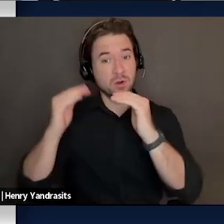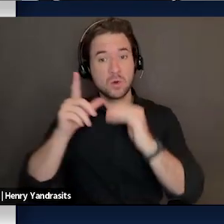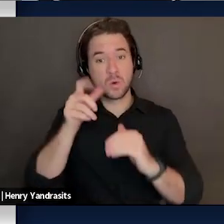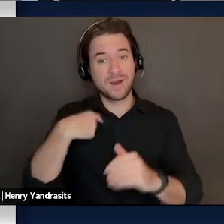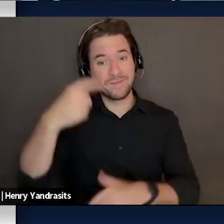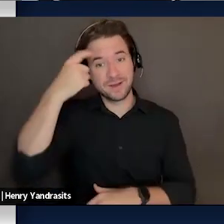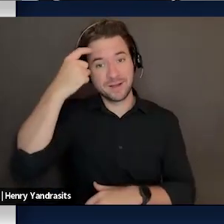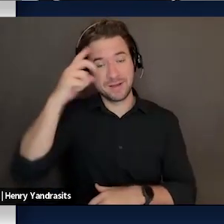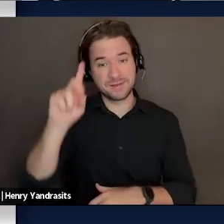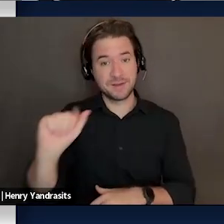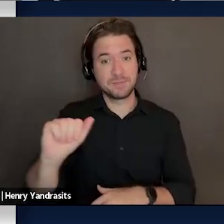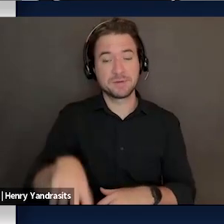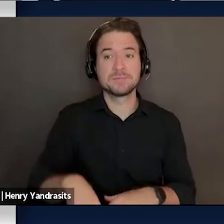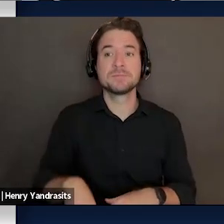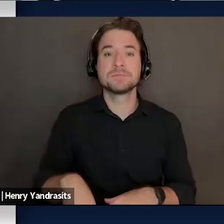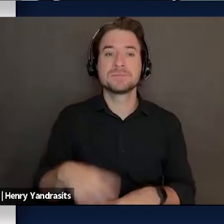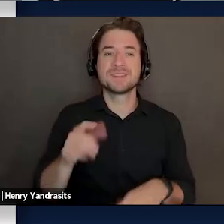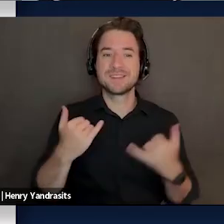And so when we examine the results of this new table.